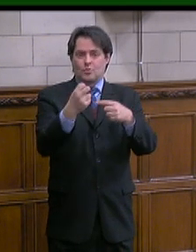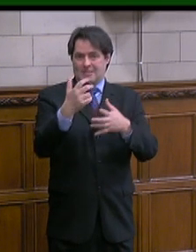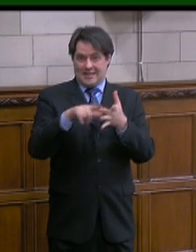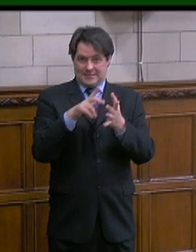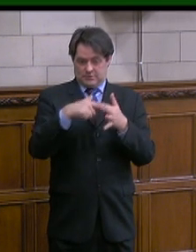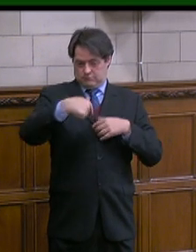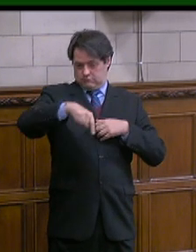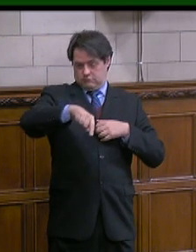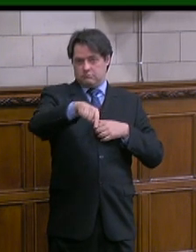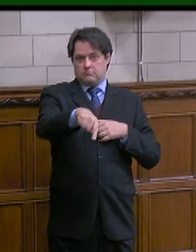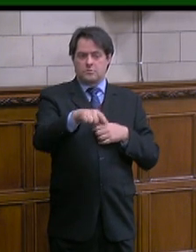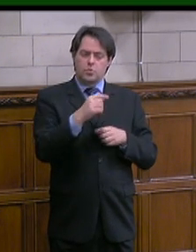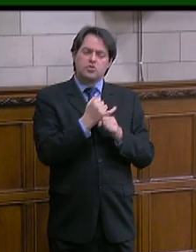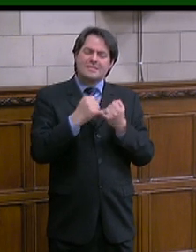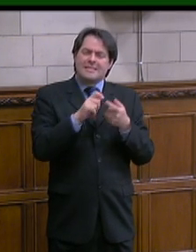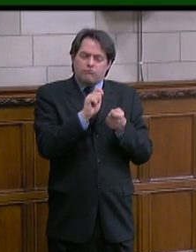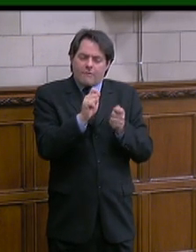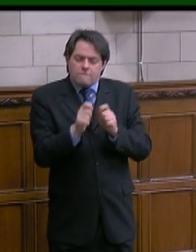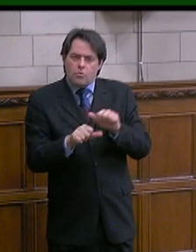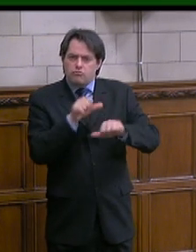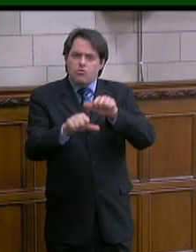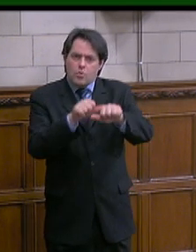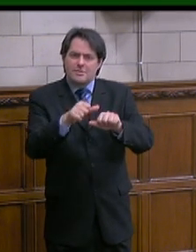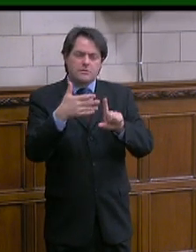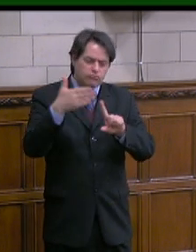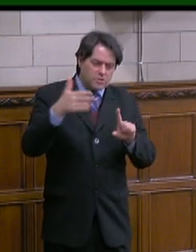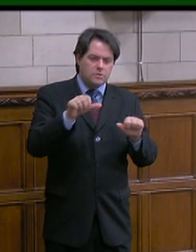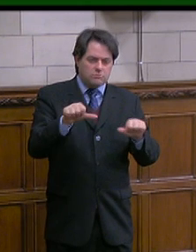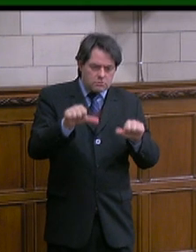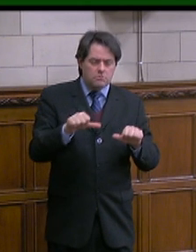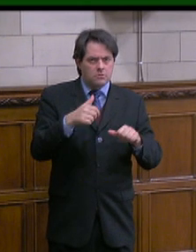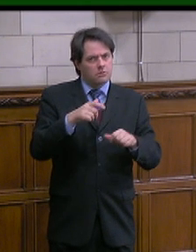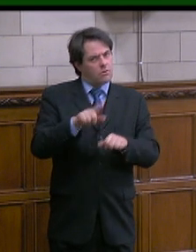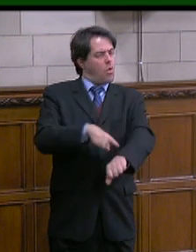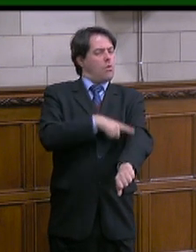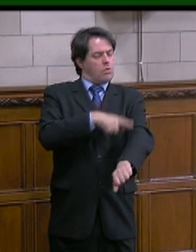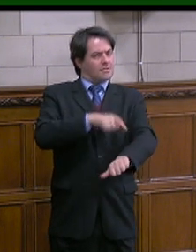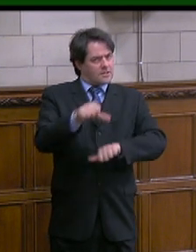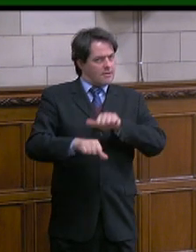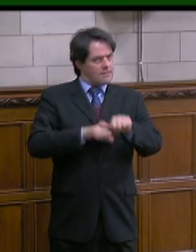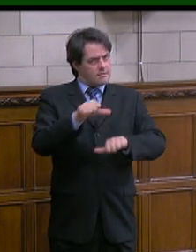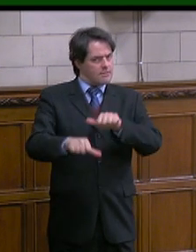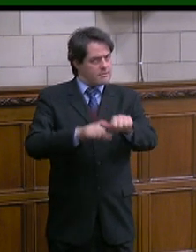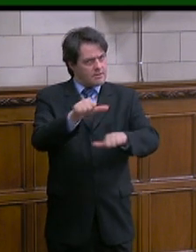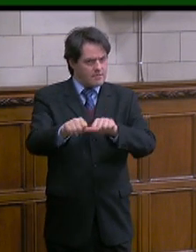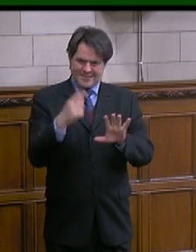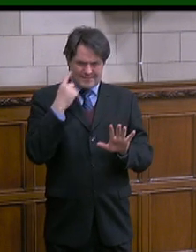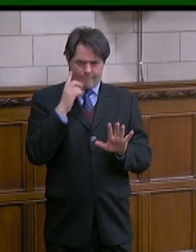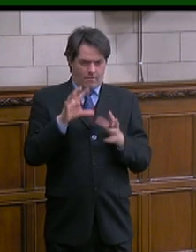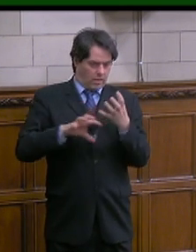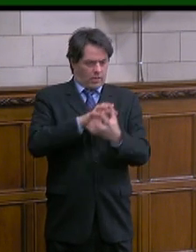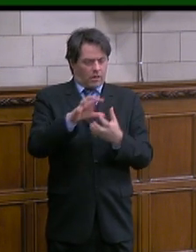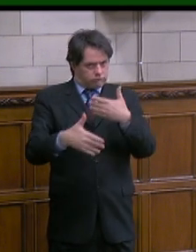These GCSE reform and accreditation processes take a long time.